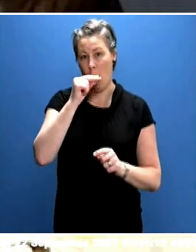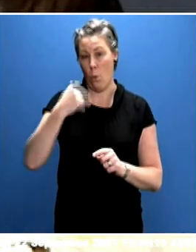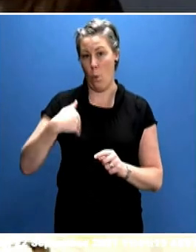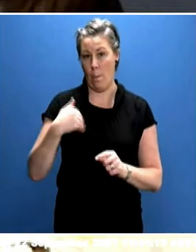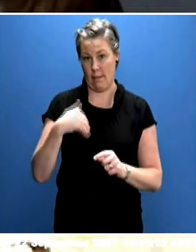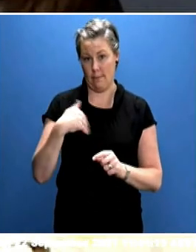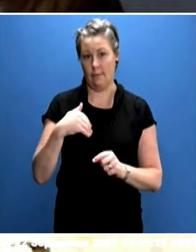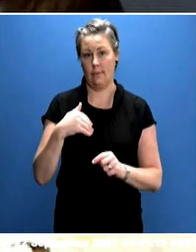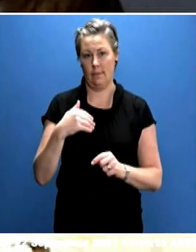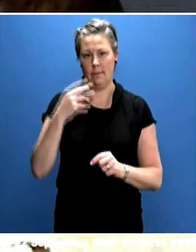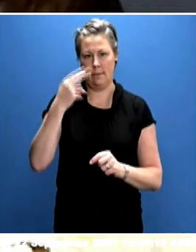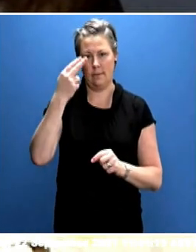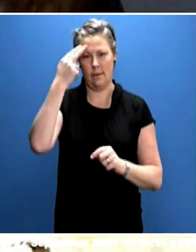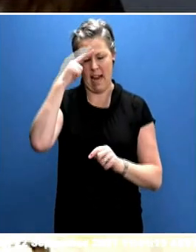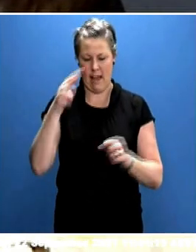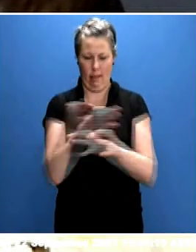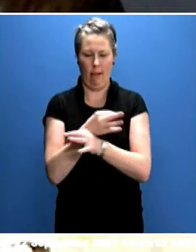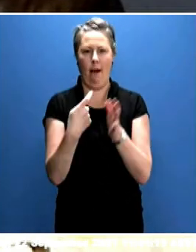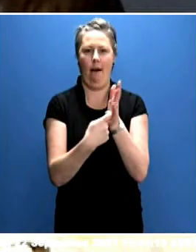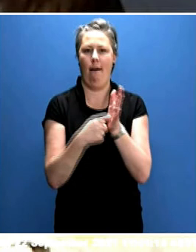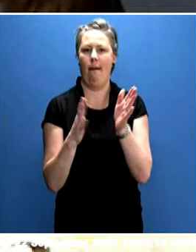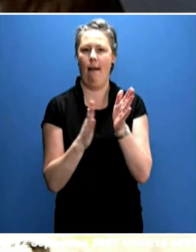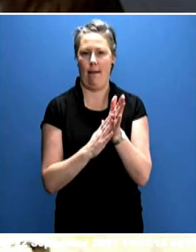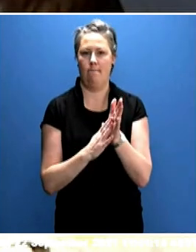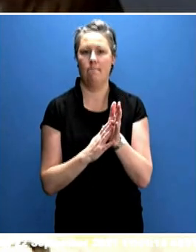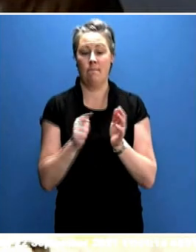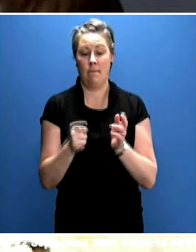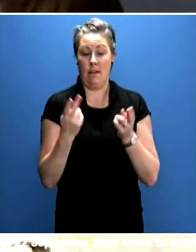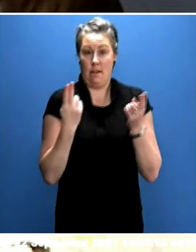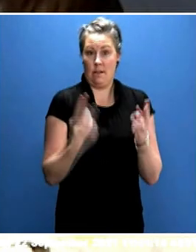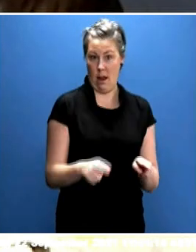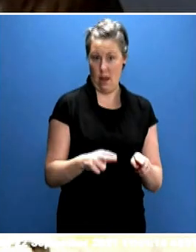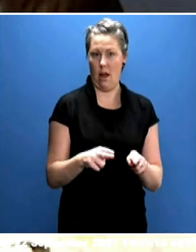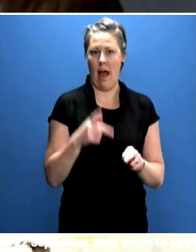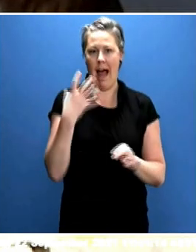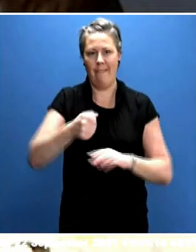who we call "Child RM", and that inquest investigated the use of